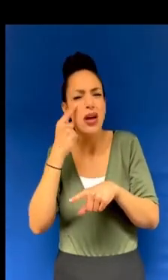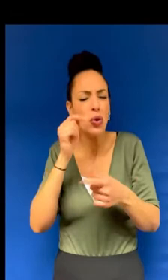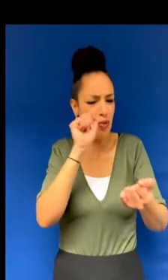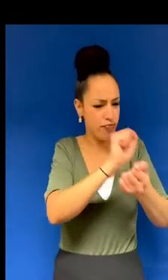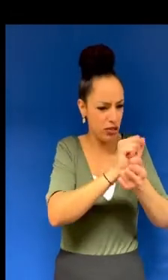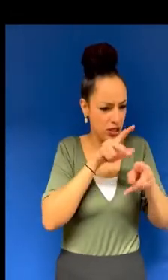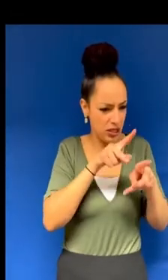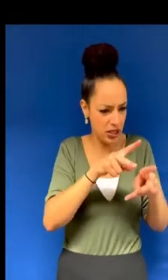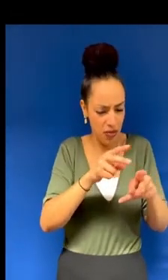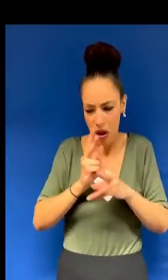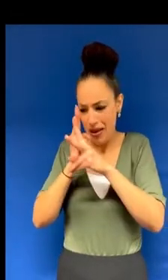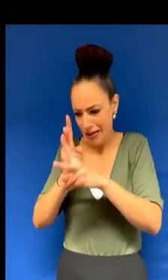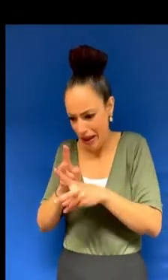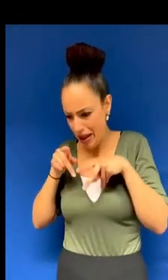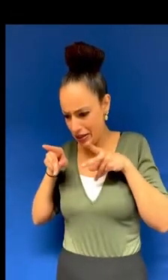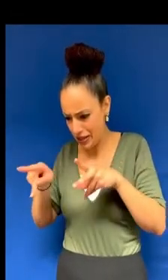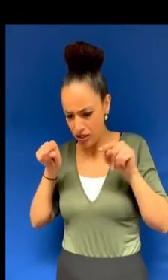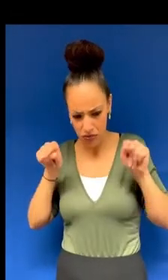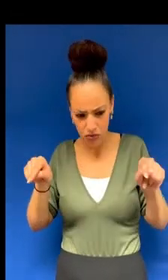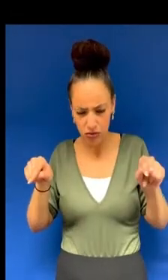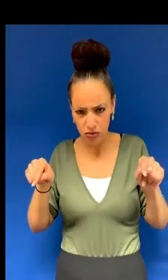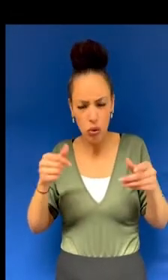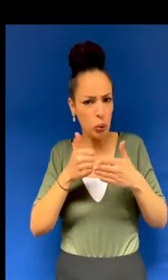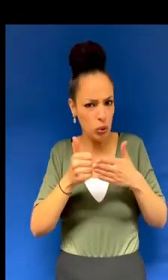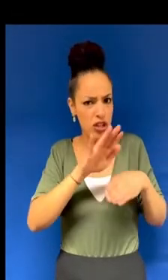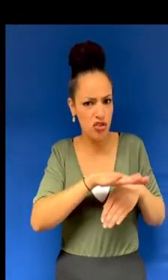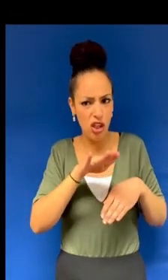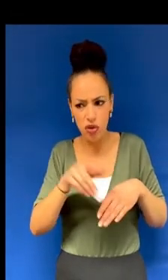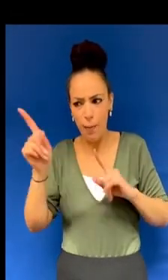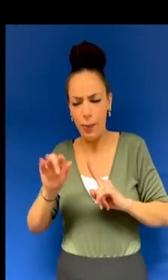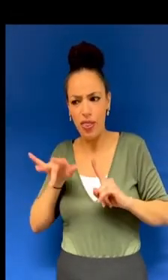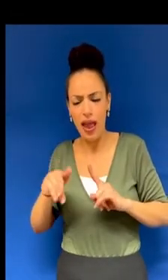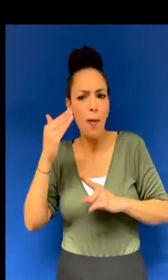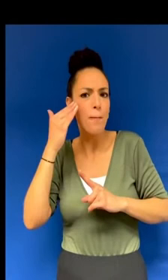member's houses, or slept in the graveyard like my sister did. If we look at our prison systems,